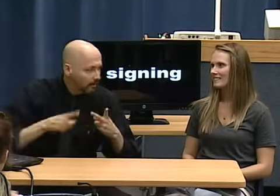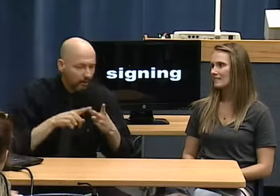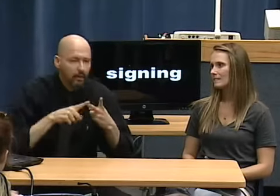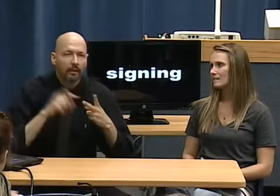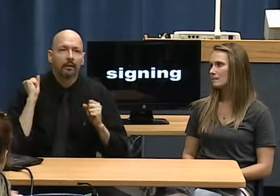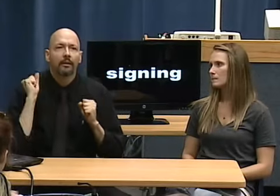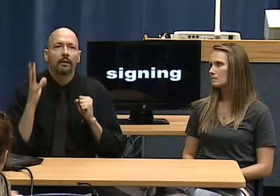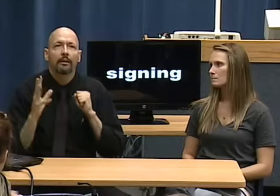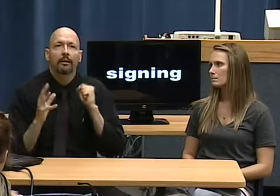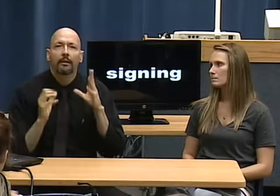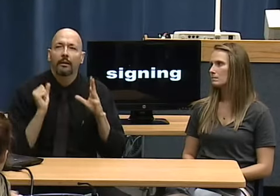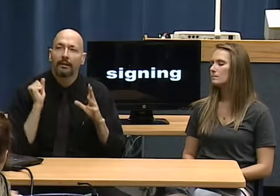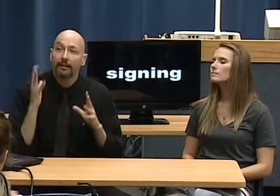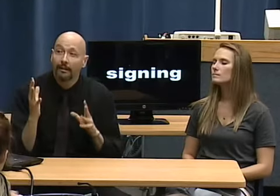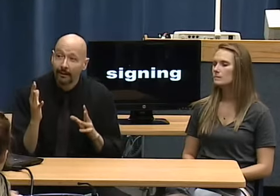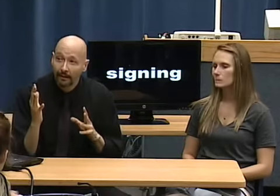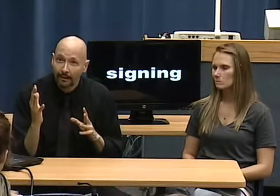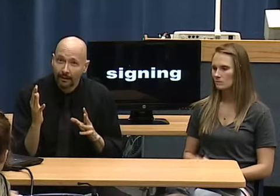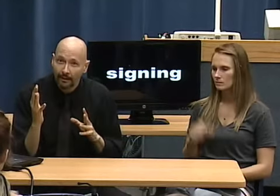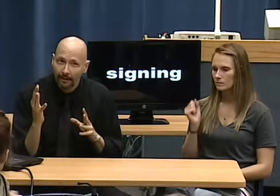A second option is this way